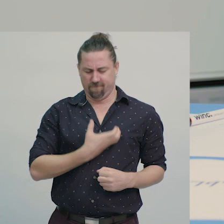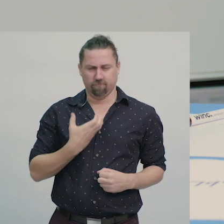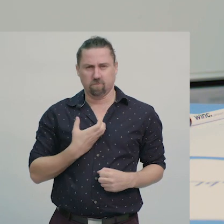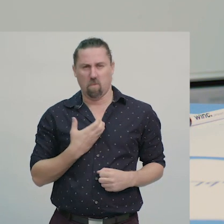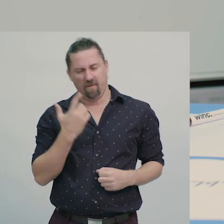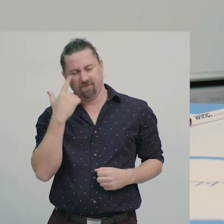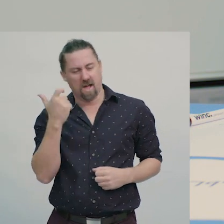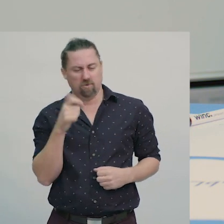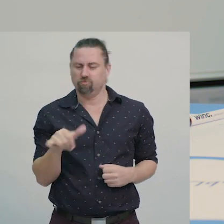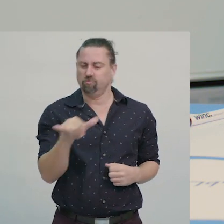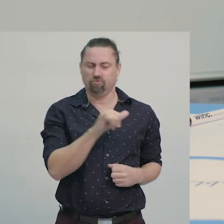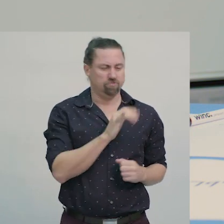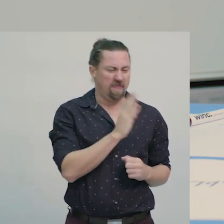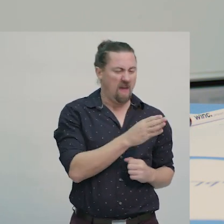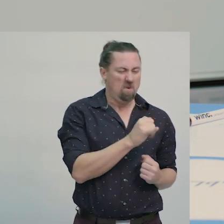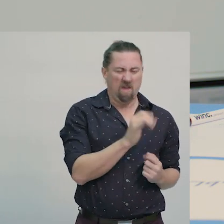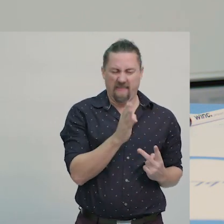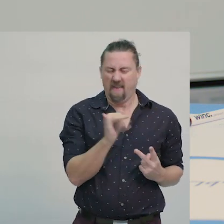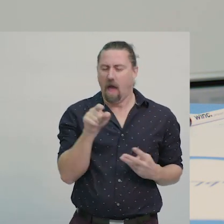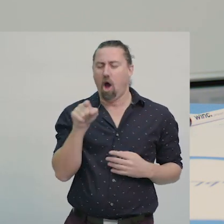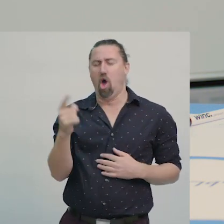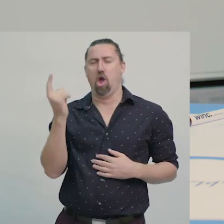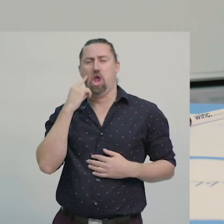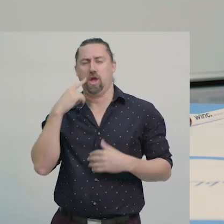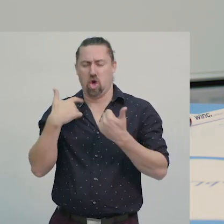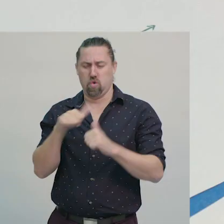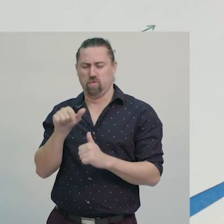Can you see how we could find how big angle E is?